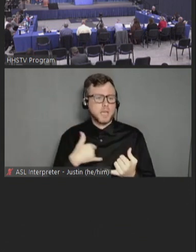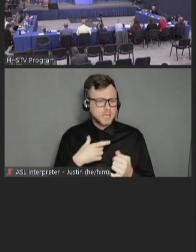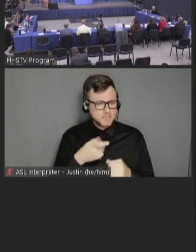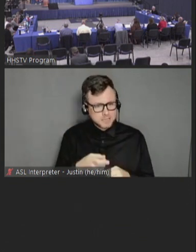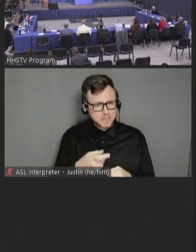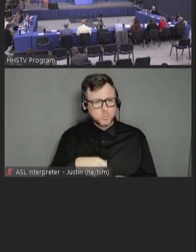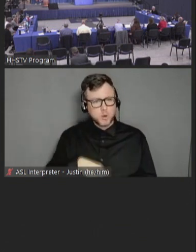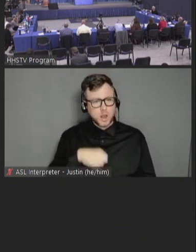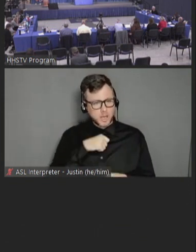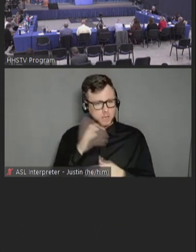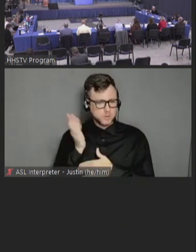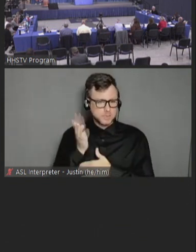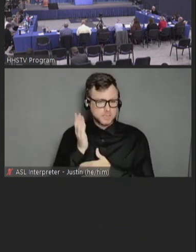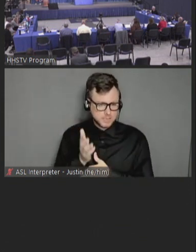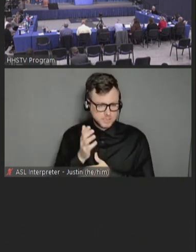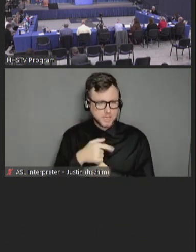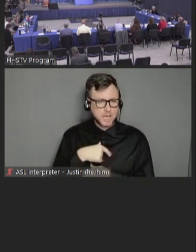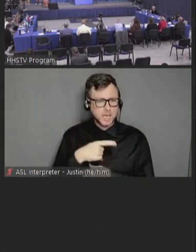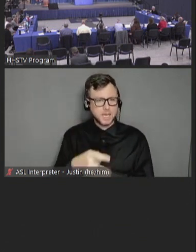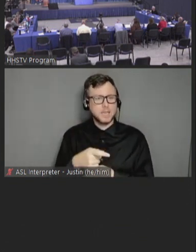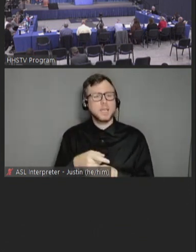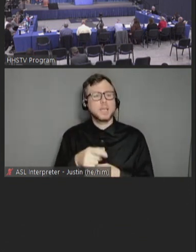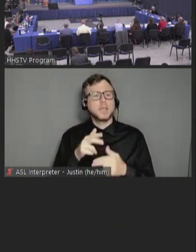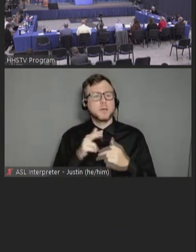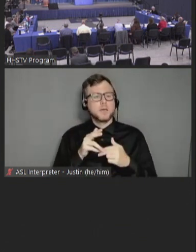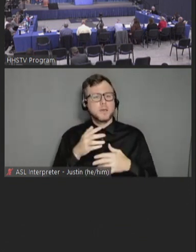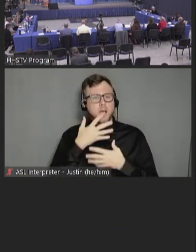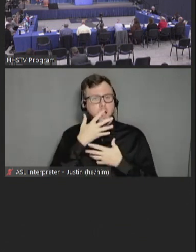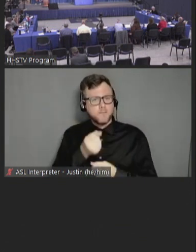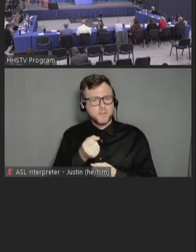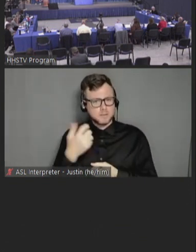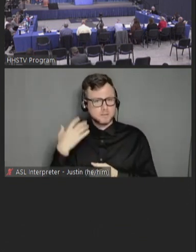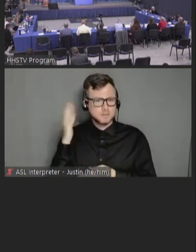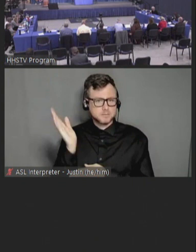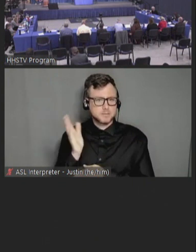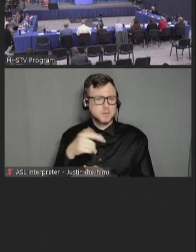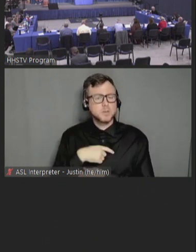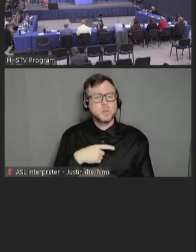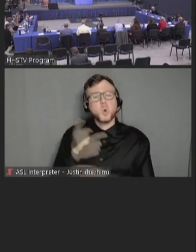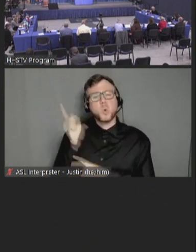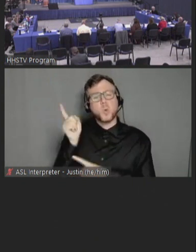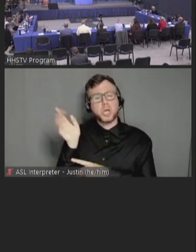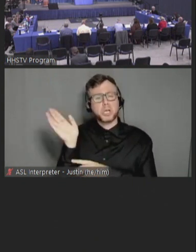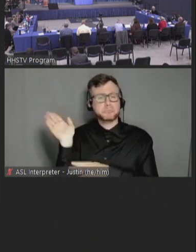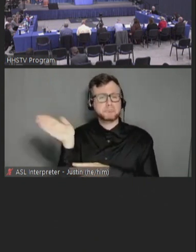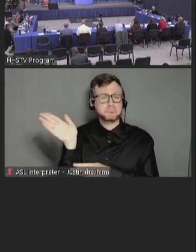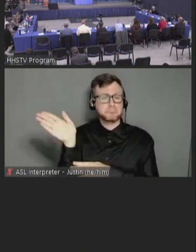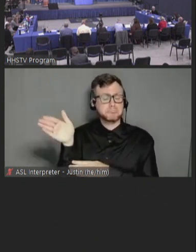confidence presentation equate to little more than one hand clapping in a pro-Vax echo chamber.